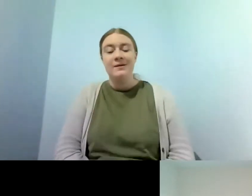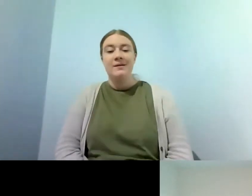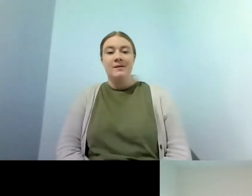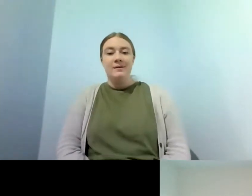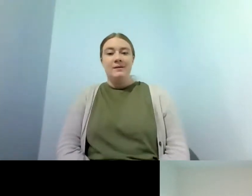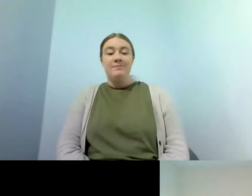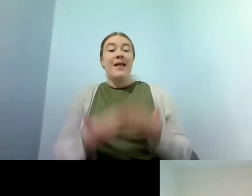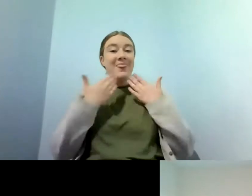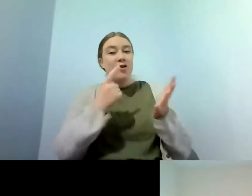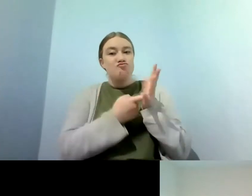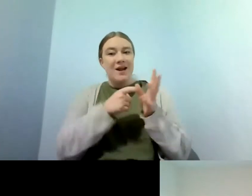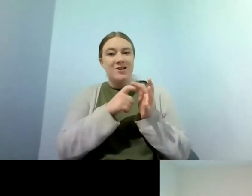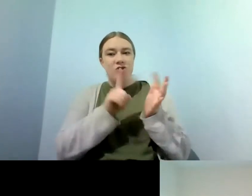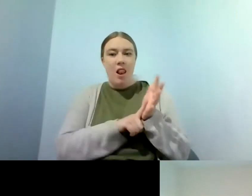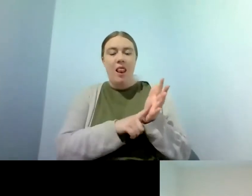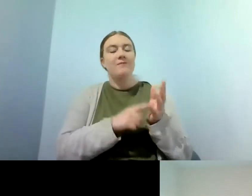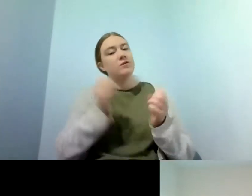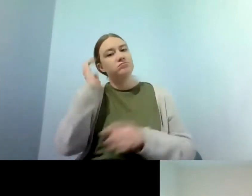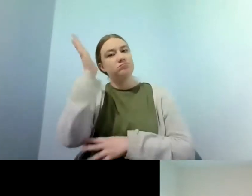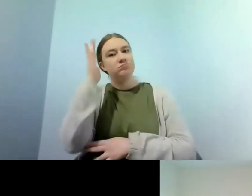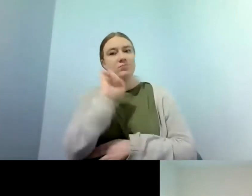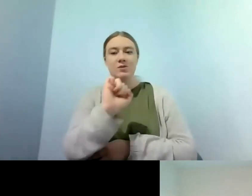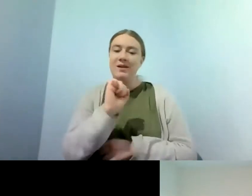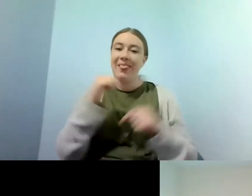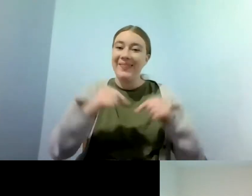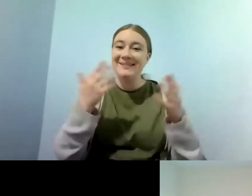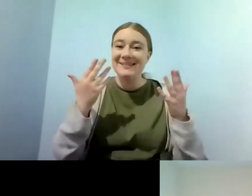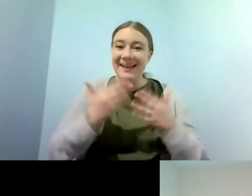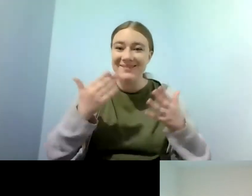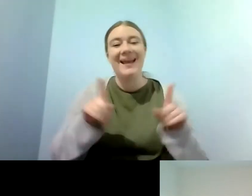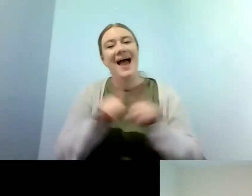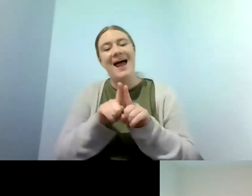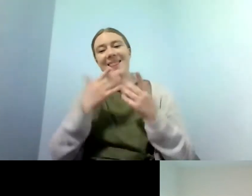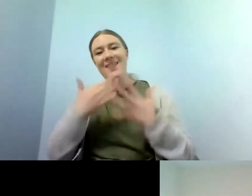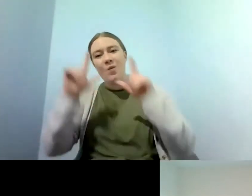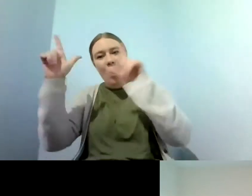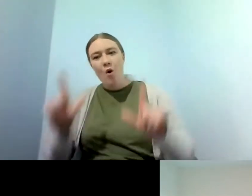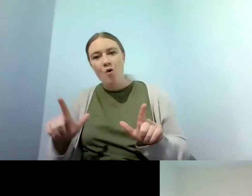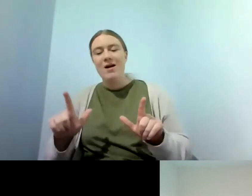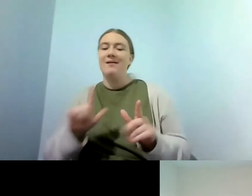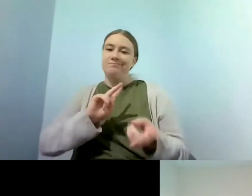to rachel for delivering that talk this evening and to laura for for providing the signing for us